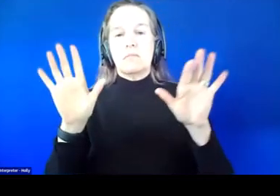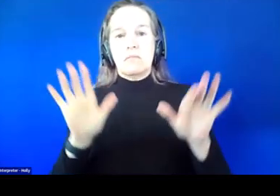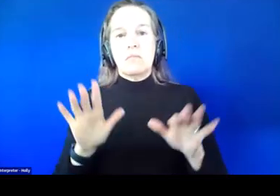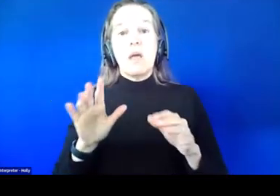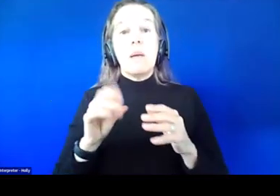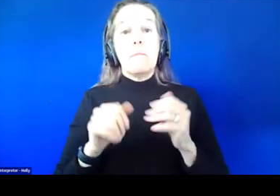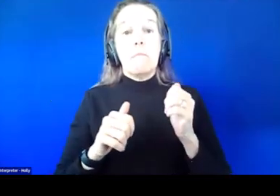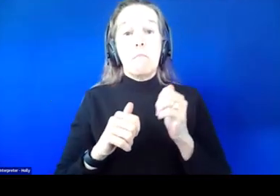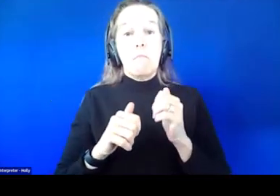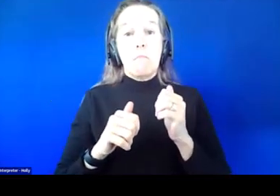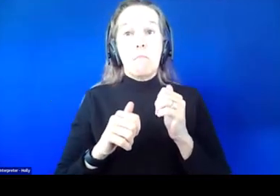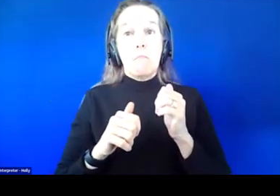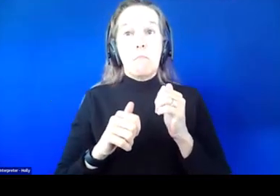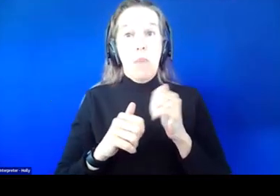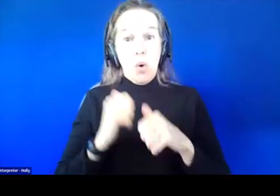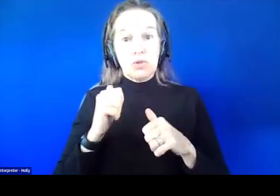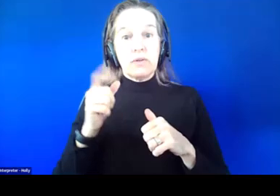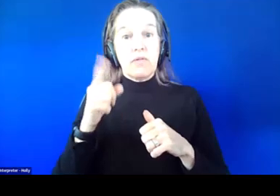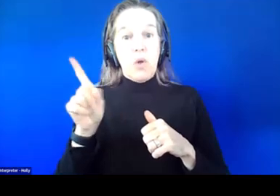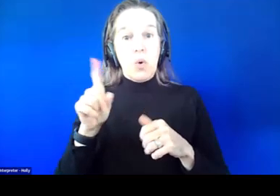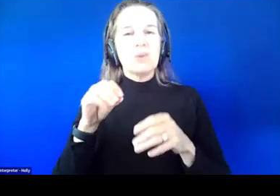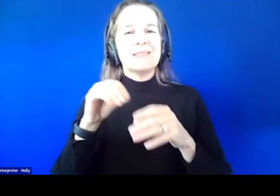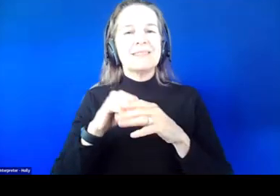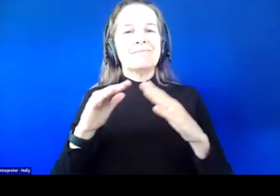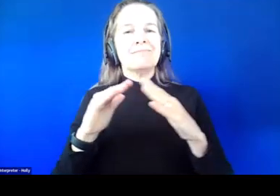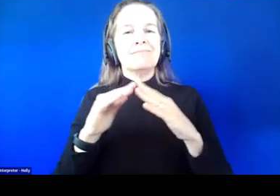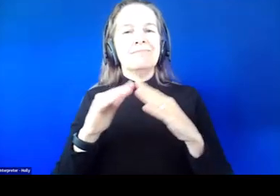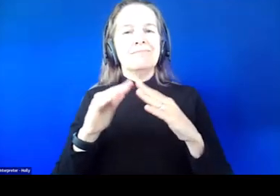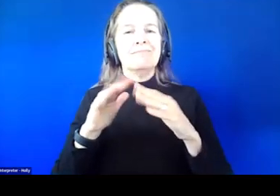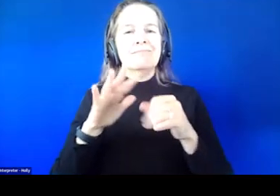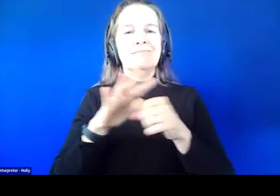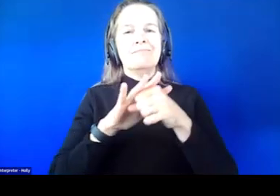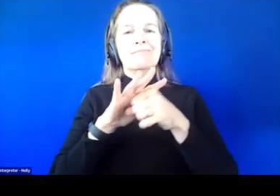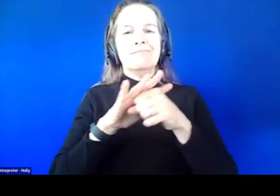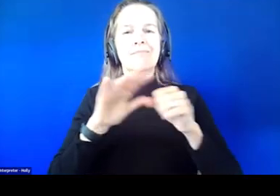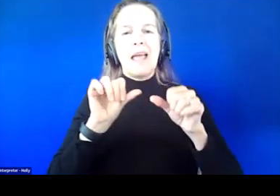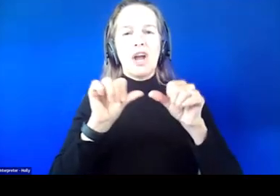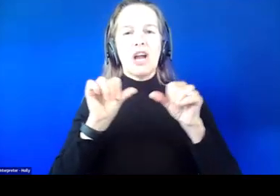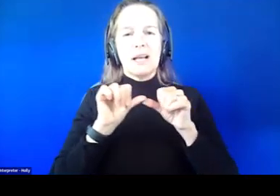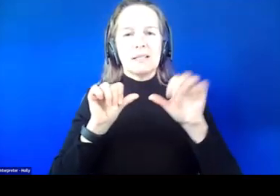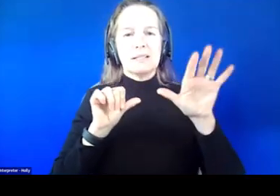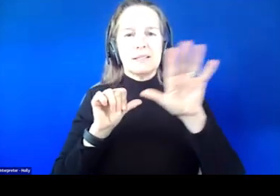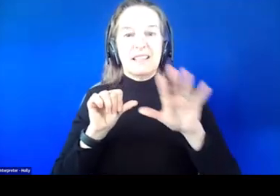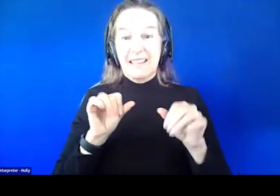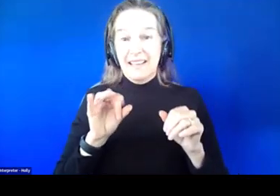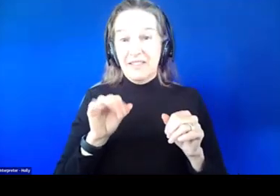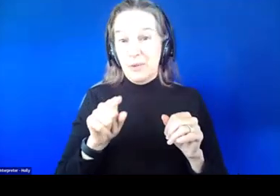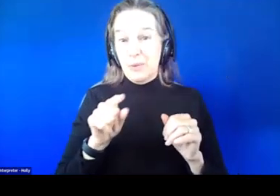our most populous or populated area of the state. And for those who are sports fans,